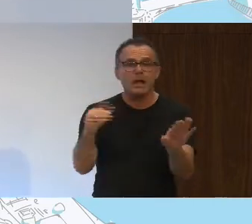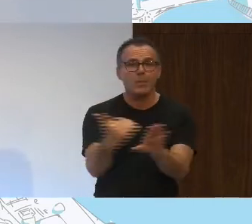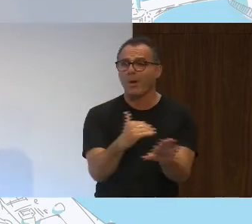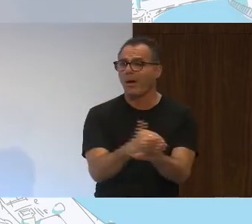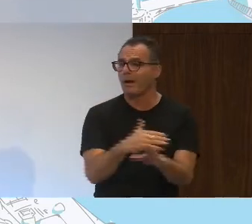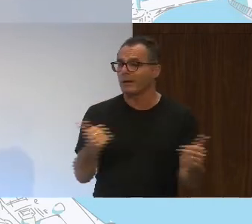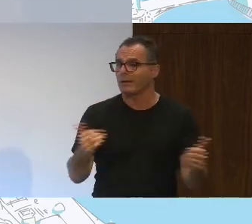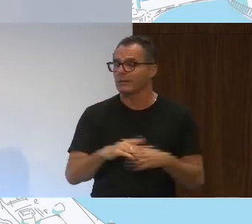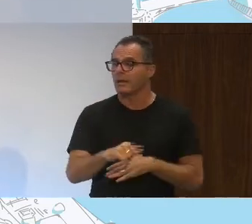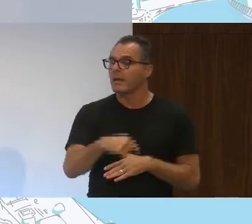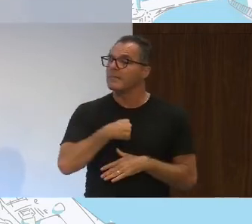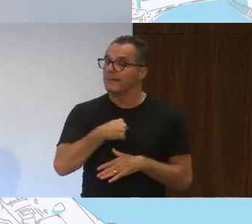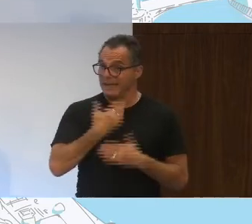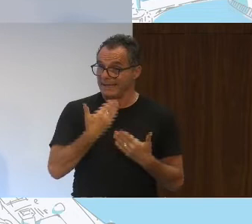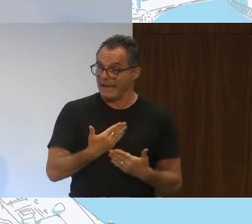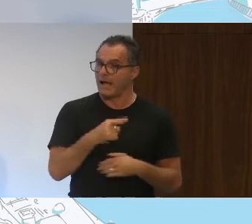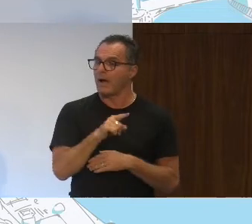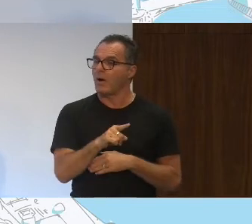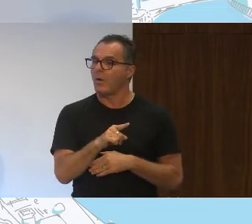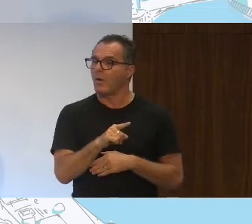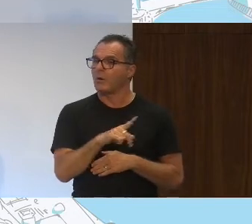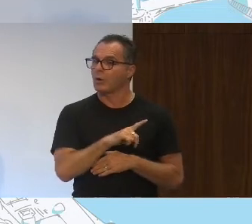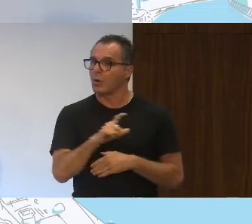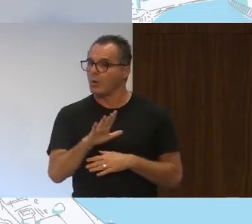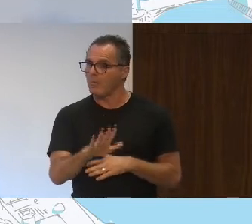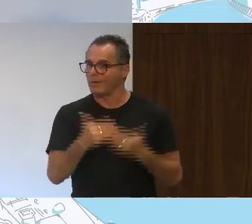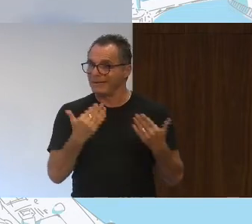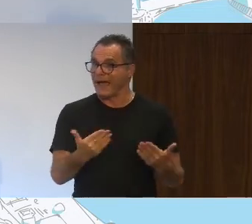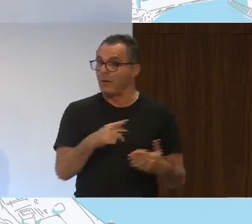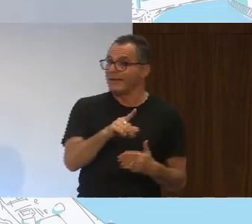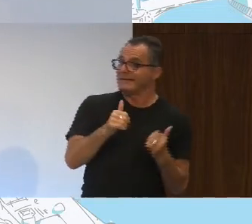I take cocodamol now is this suitable for long term use.